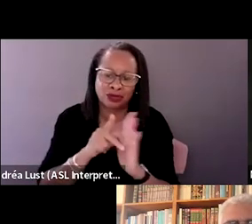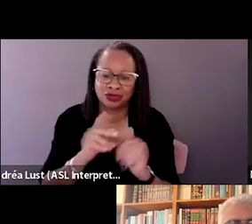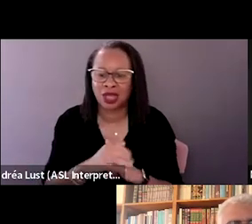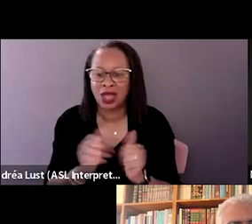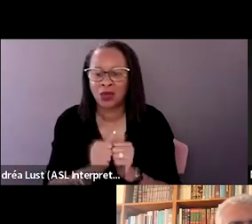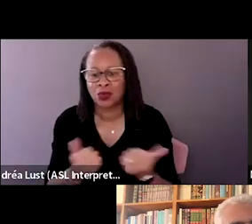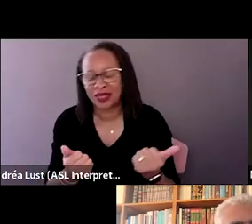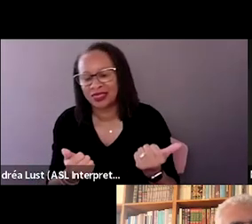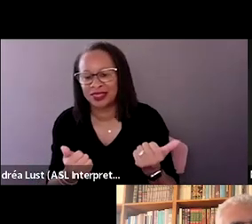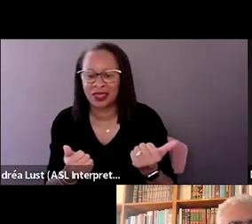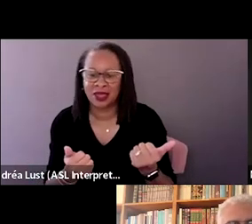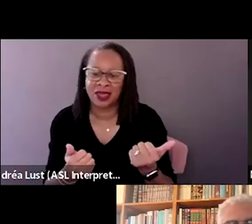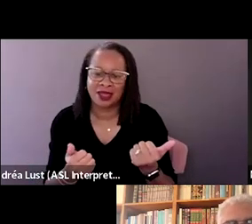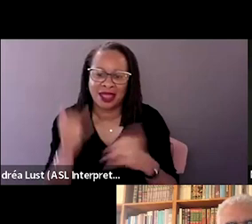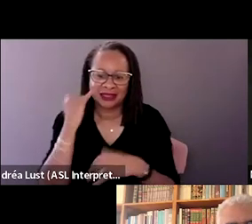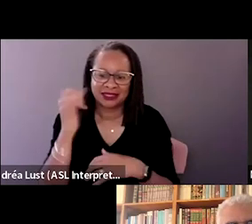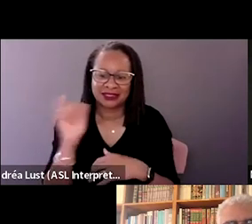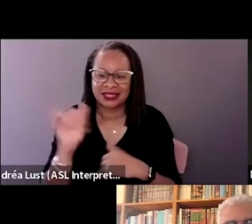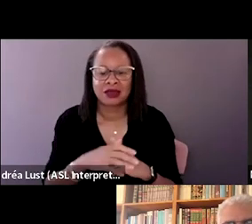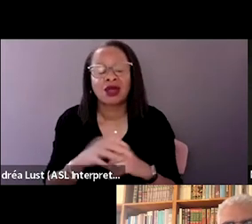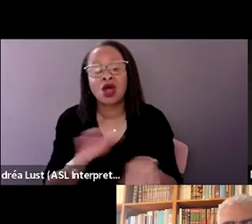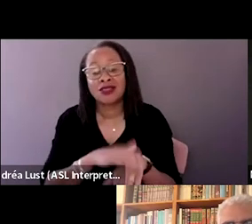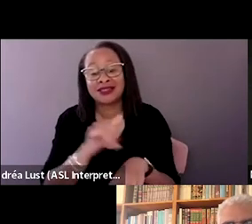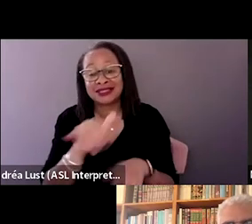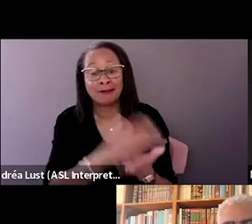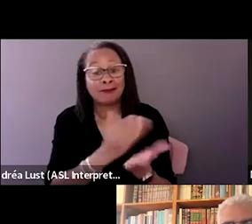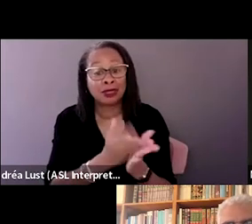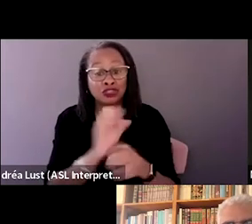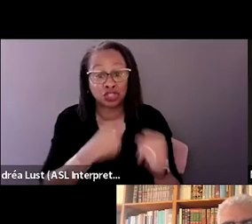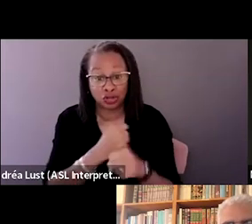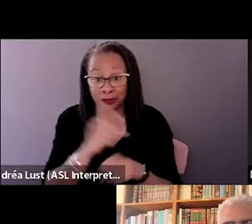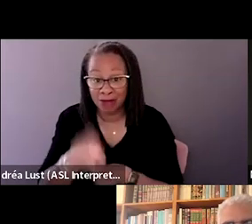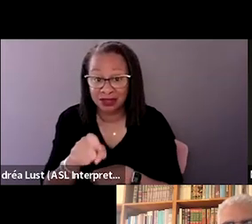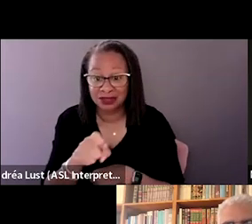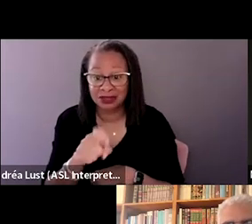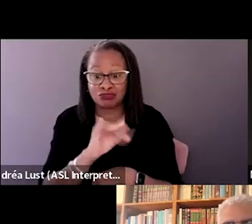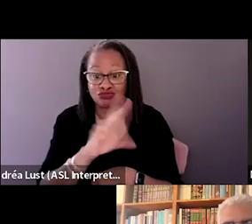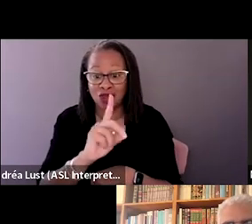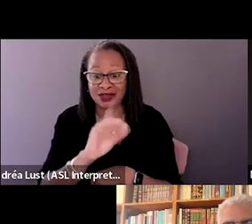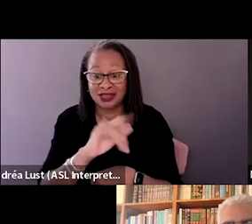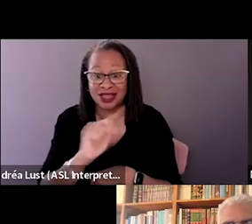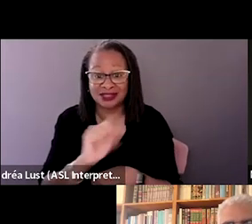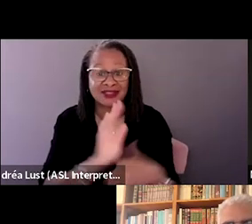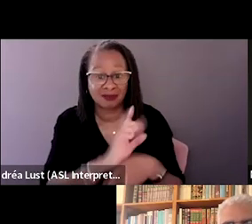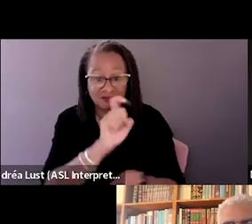like for example, on the same budget. (speaker speaking faintly)